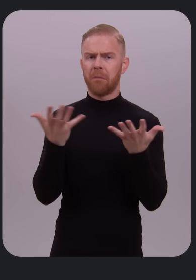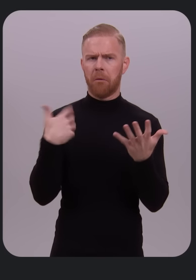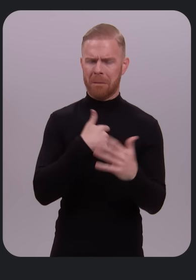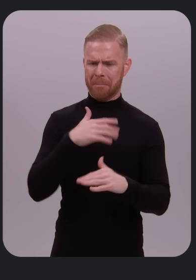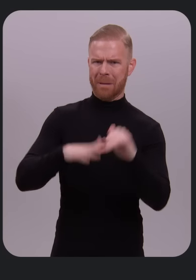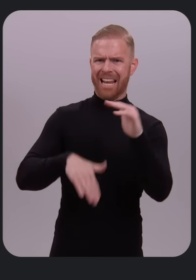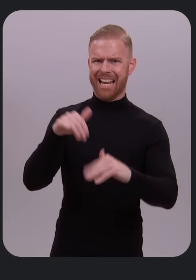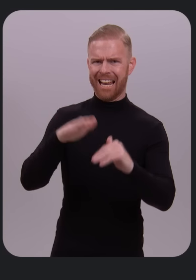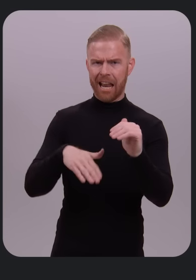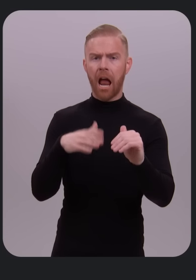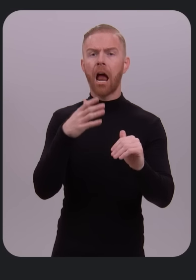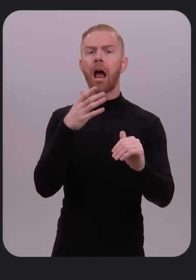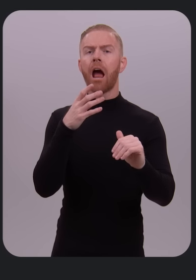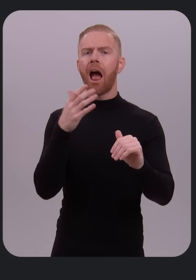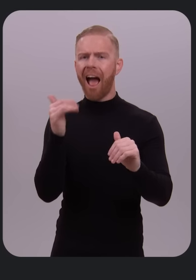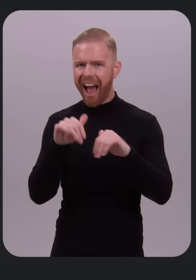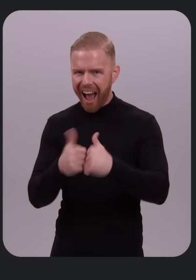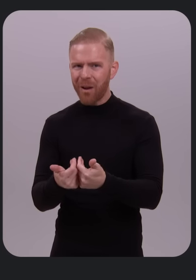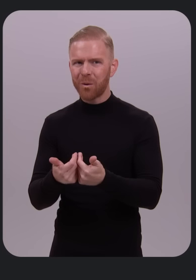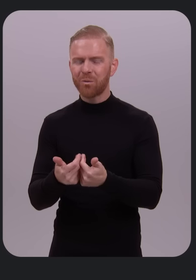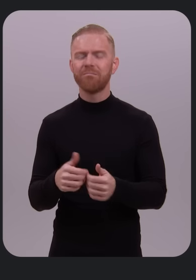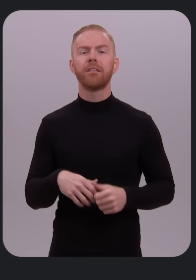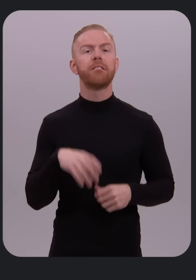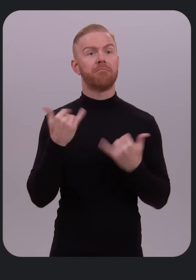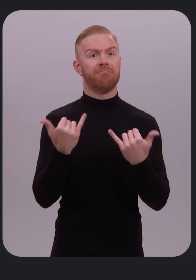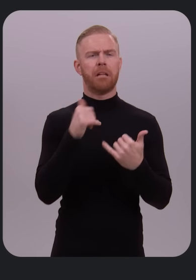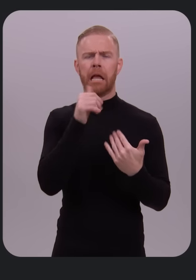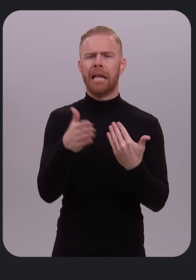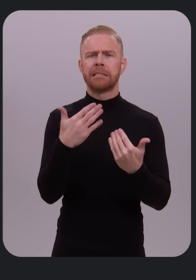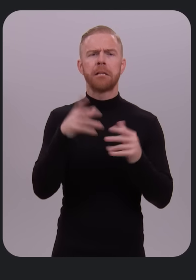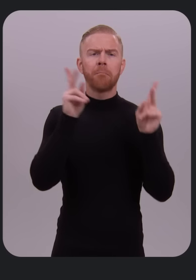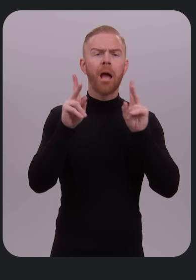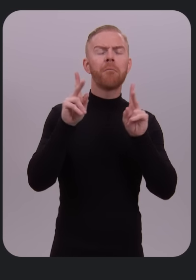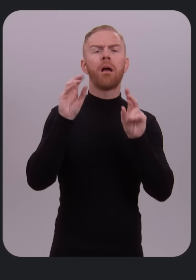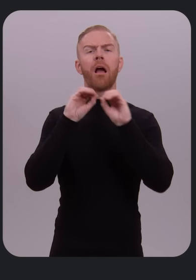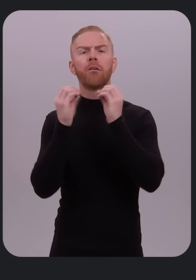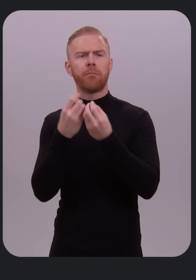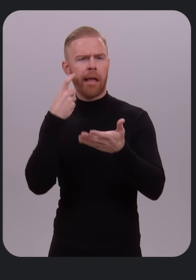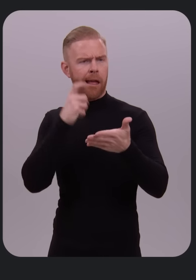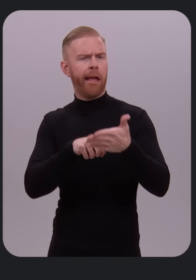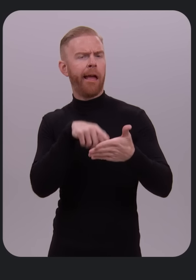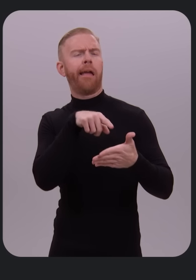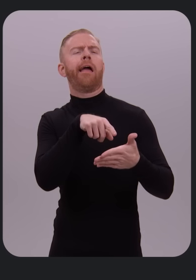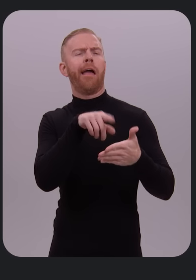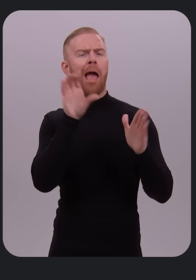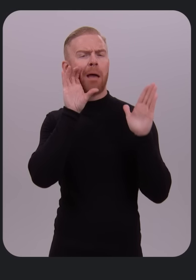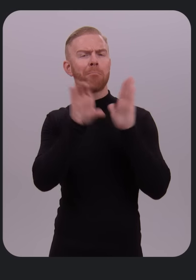Right now, it's not easy for people or organizations to detect AI-generated images.